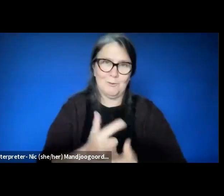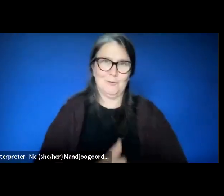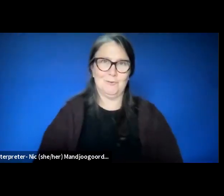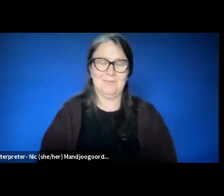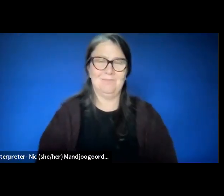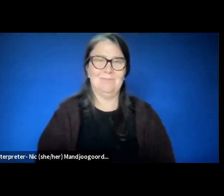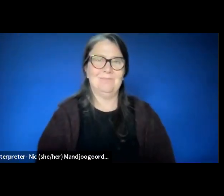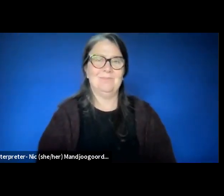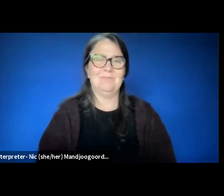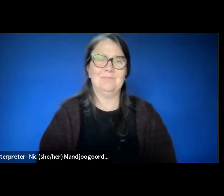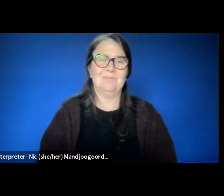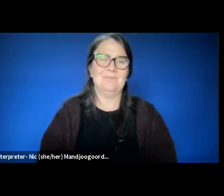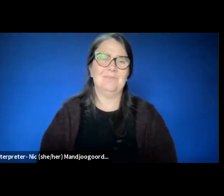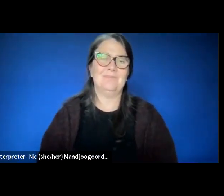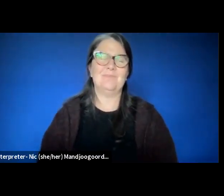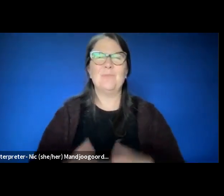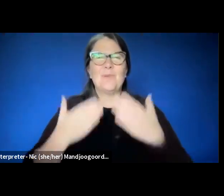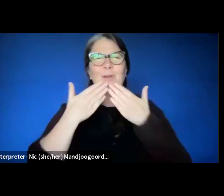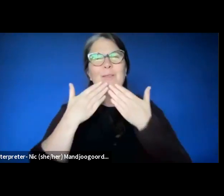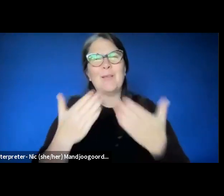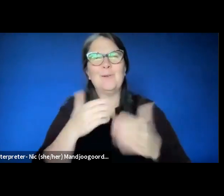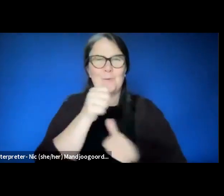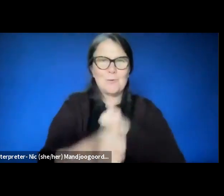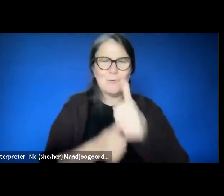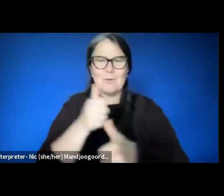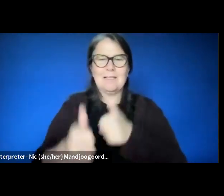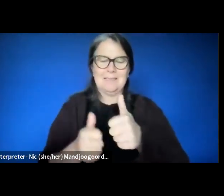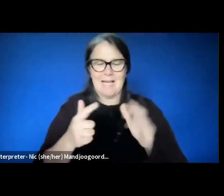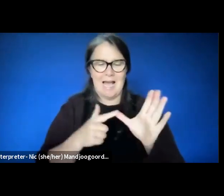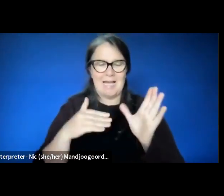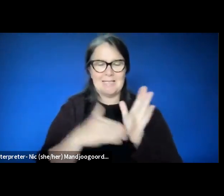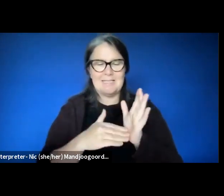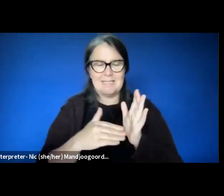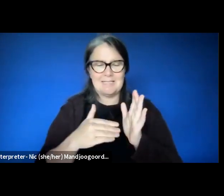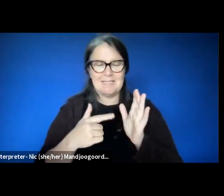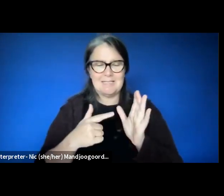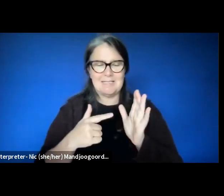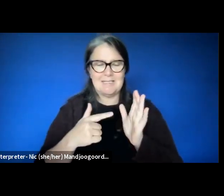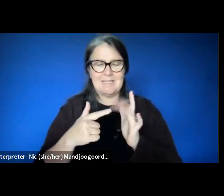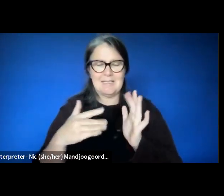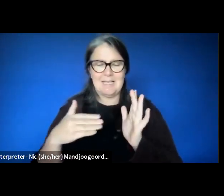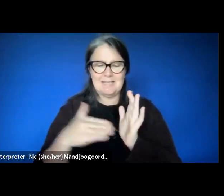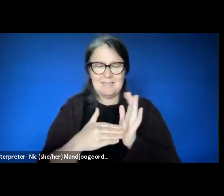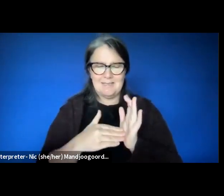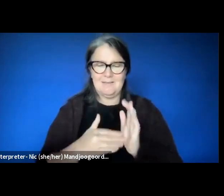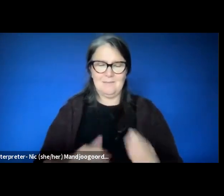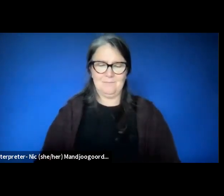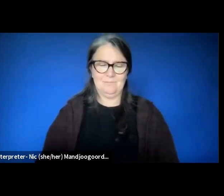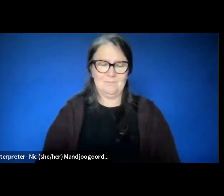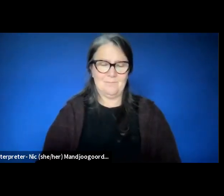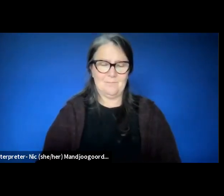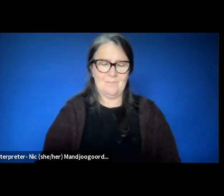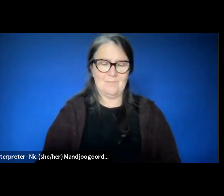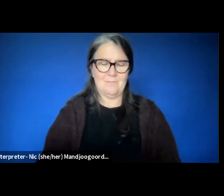Yeah, it's a privilege to have a spotlight Sean on this work and I look forward to carrying it forward. Thank you so much. much, Congratulations, as is Congratulations as his neck Congratulations as his next I'll